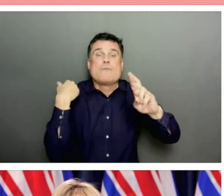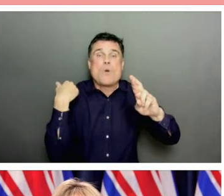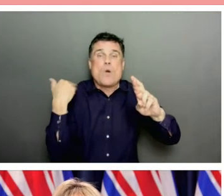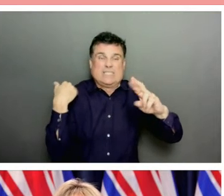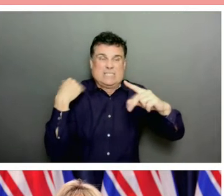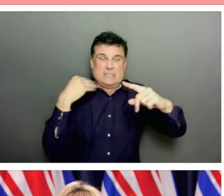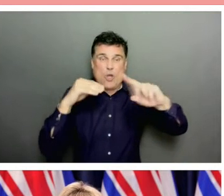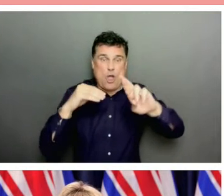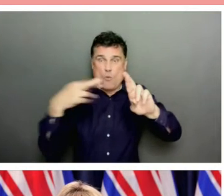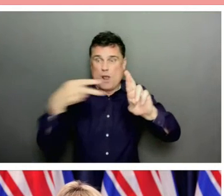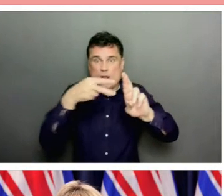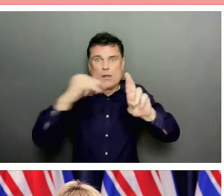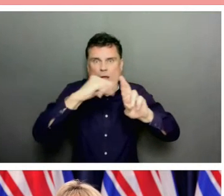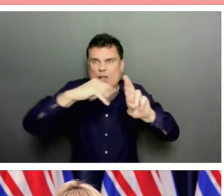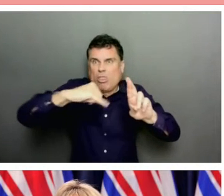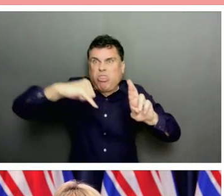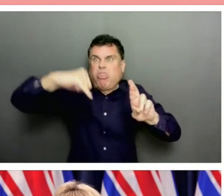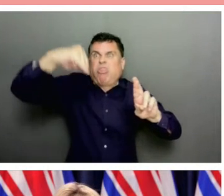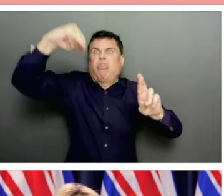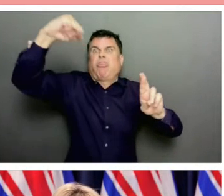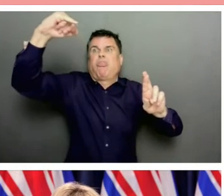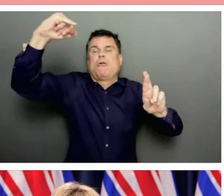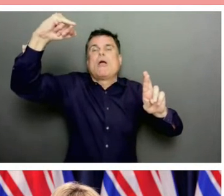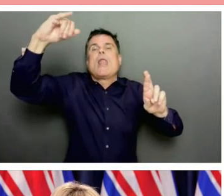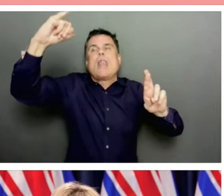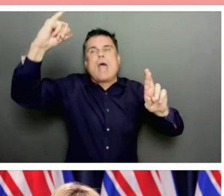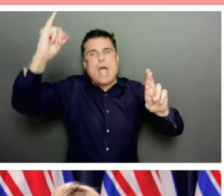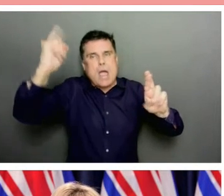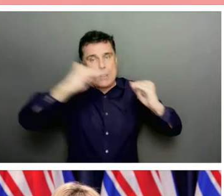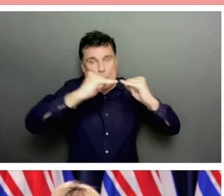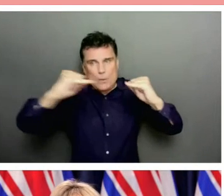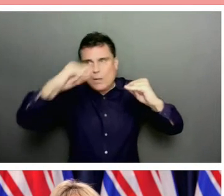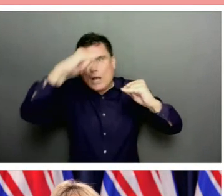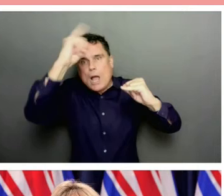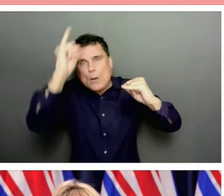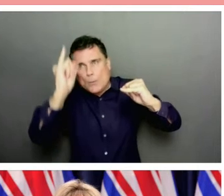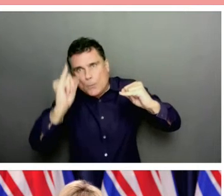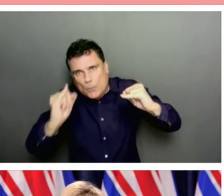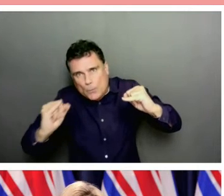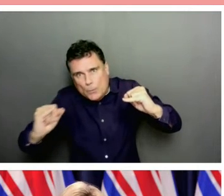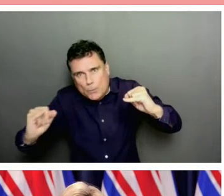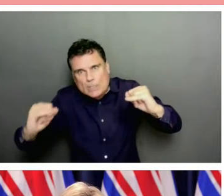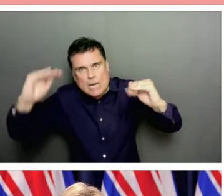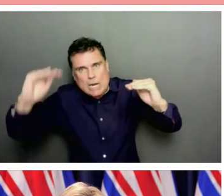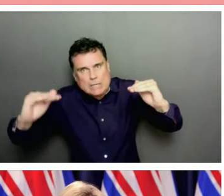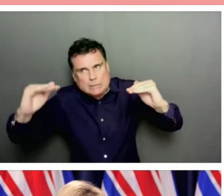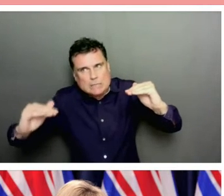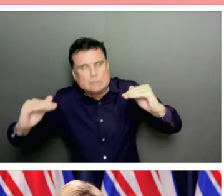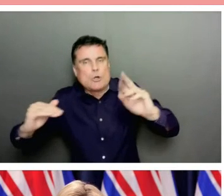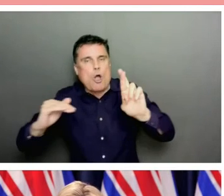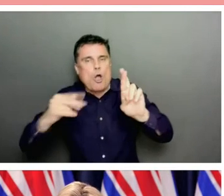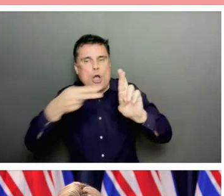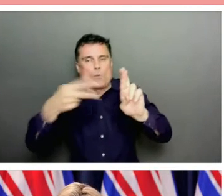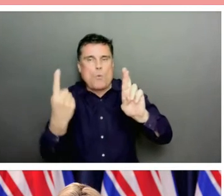Fraser Health, Vancouver Coastal and the North, where it's been very stressful and strained across the North.